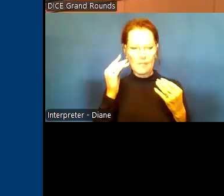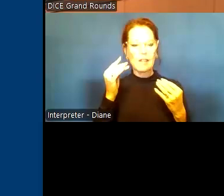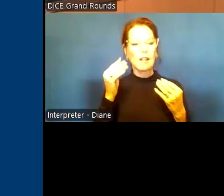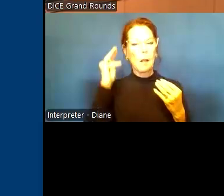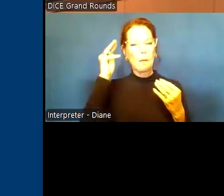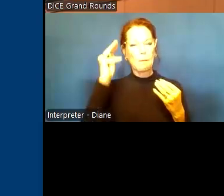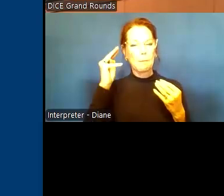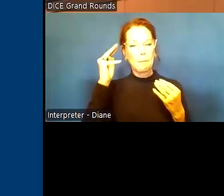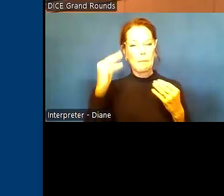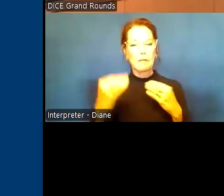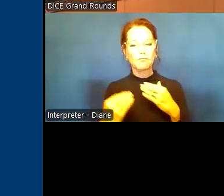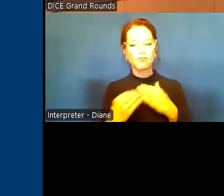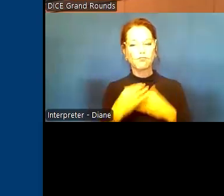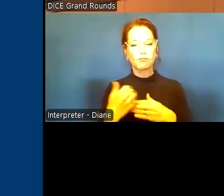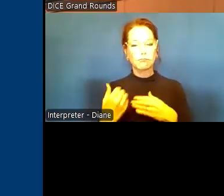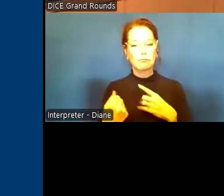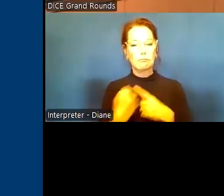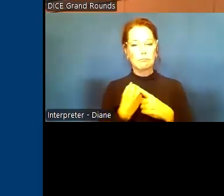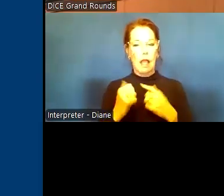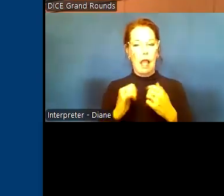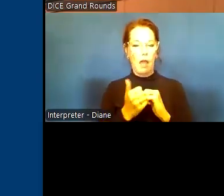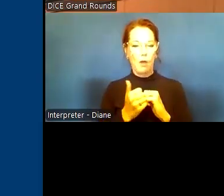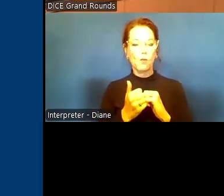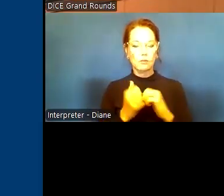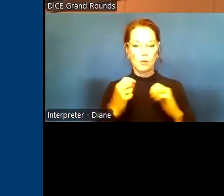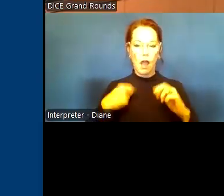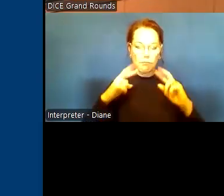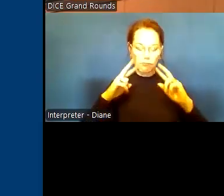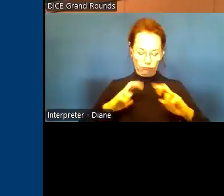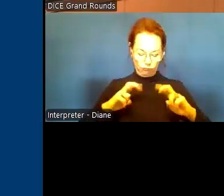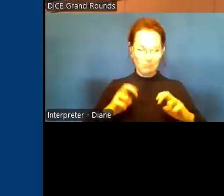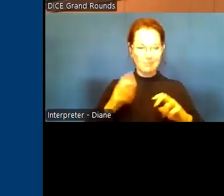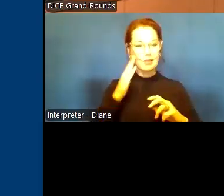you know I think the idea that it's you know being invisible feels safe and comfortable and